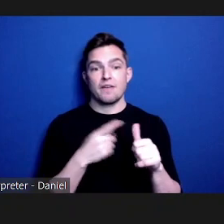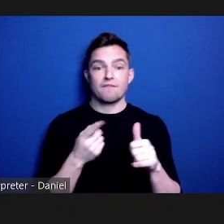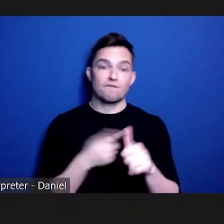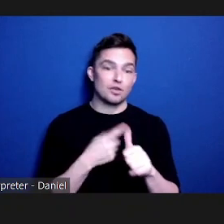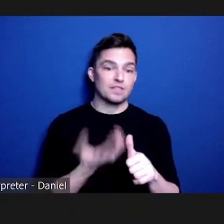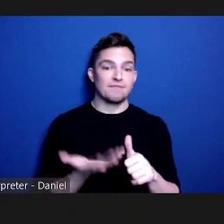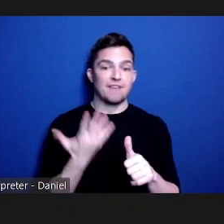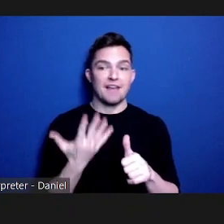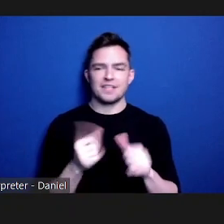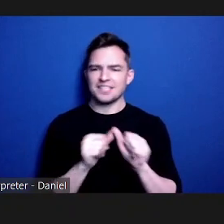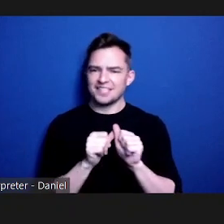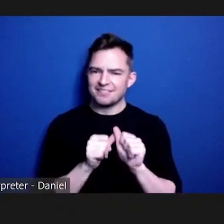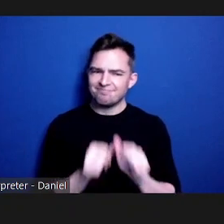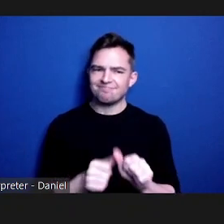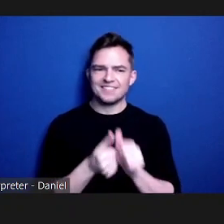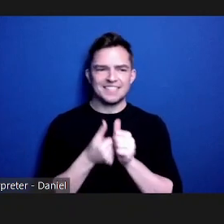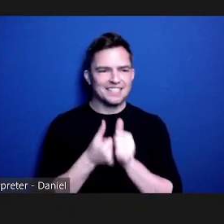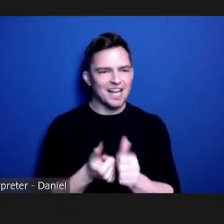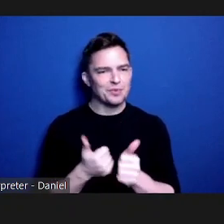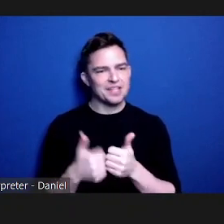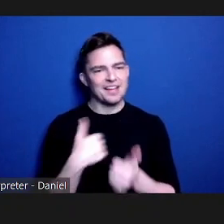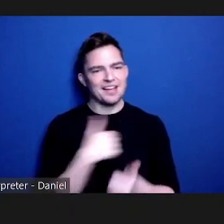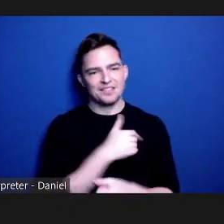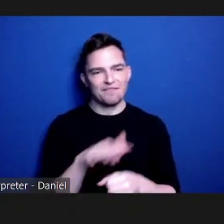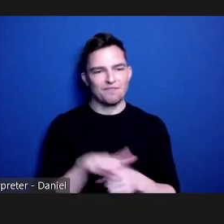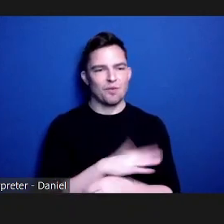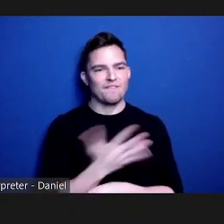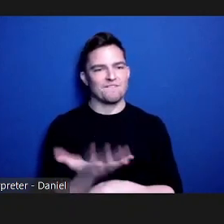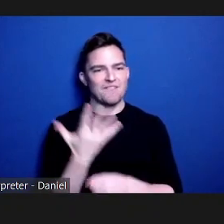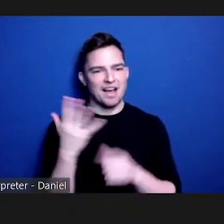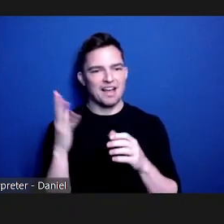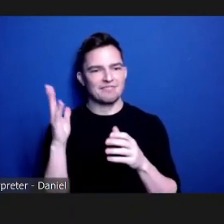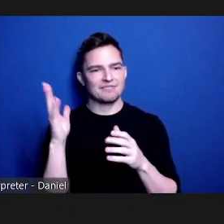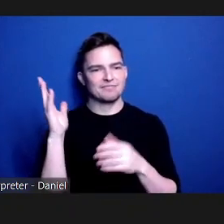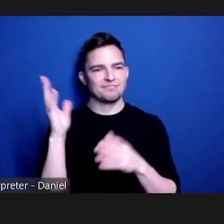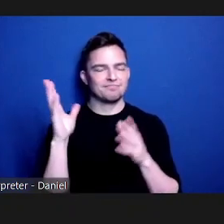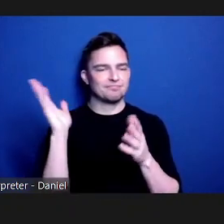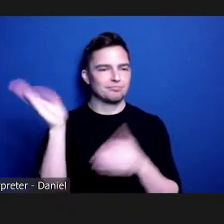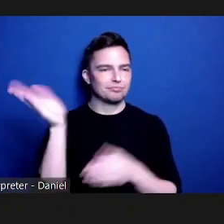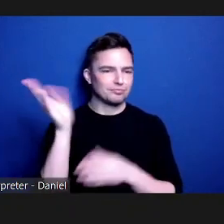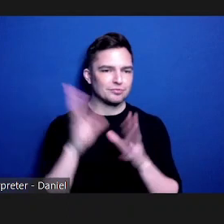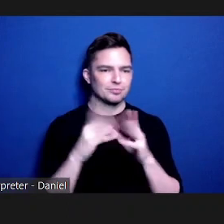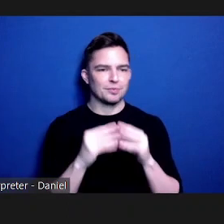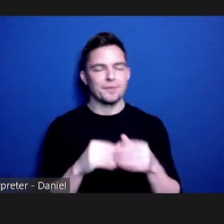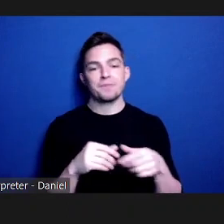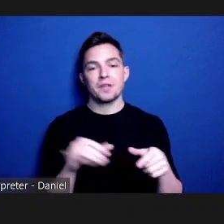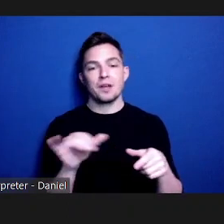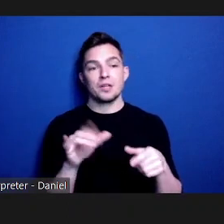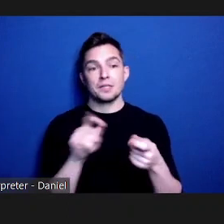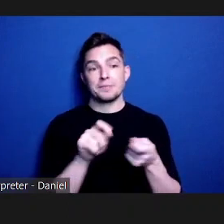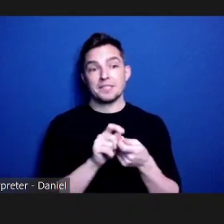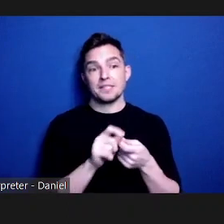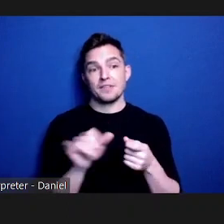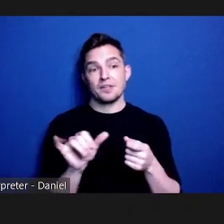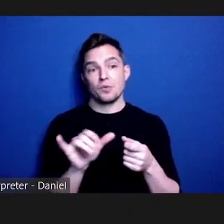throughout the entire five. So thank you to all of you. I'd especially like to thank our